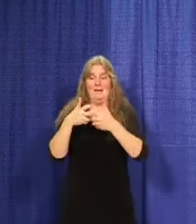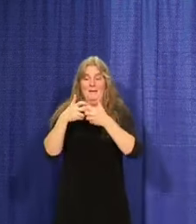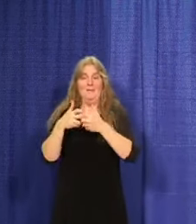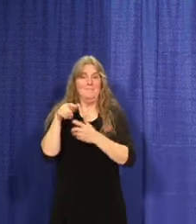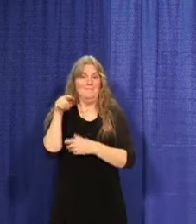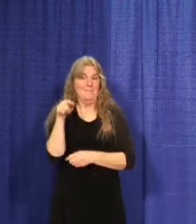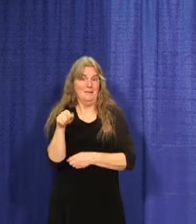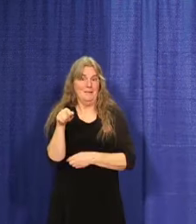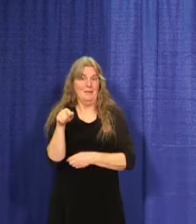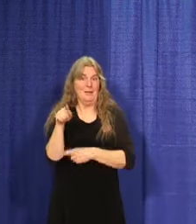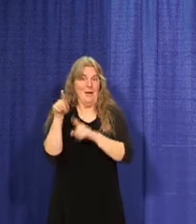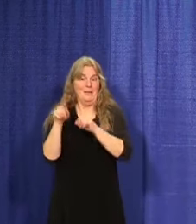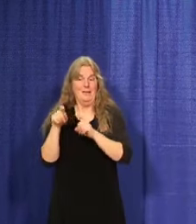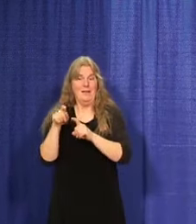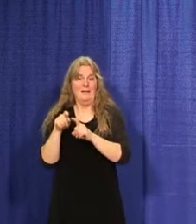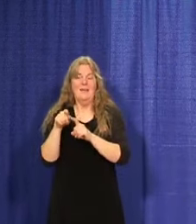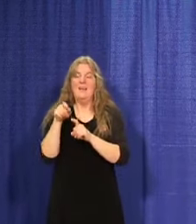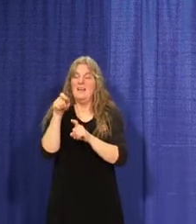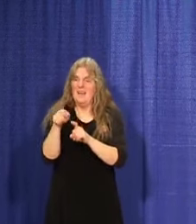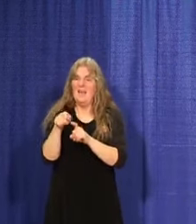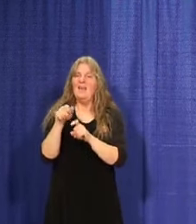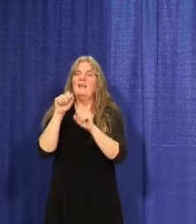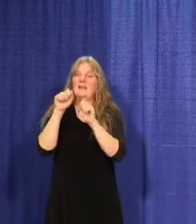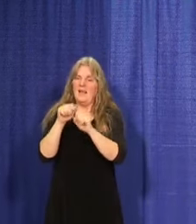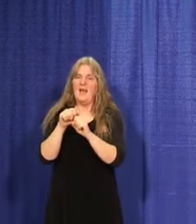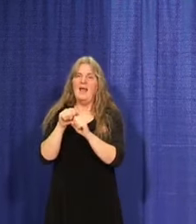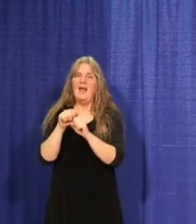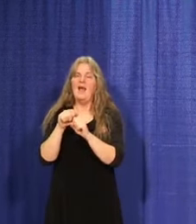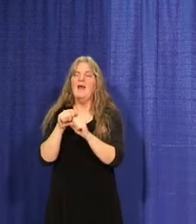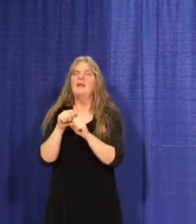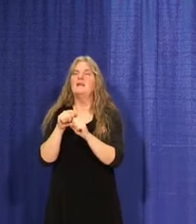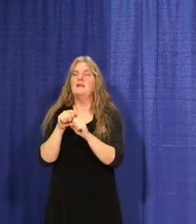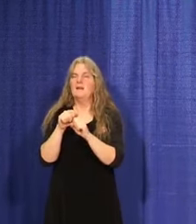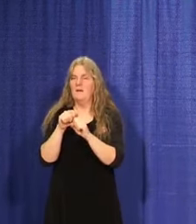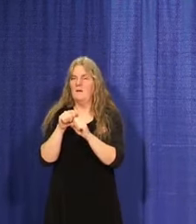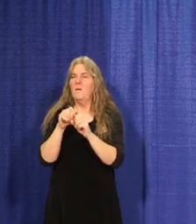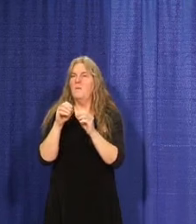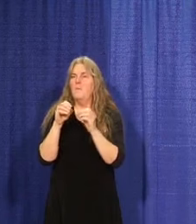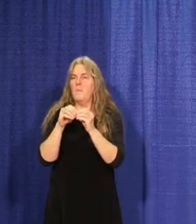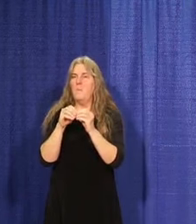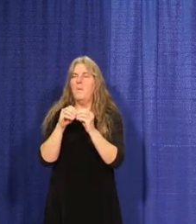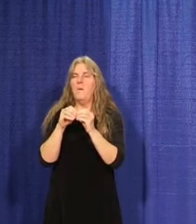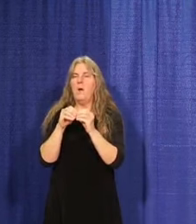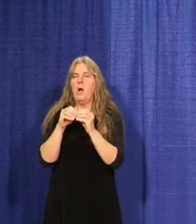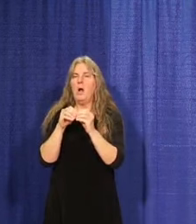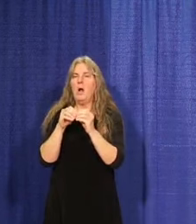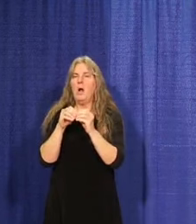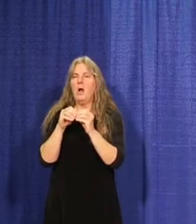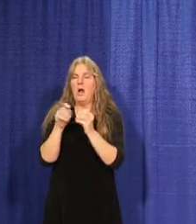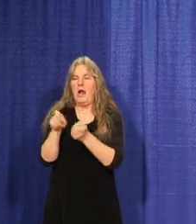telling us when it does may be more practical to know, and less practical to know.